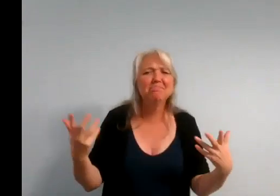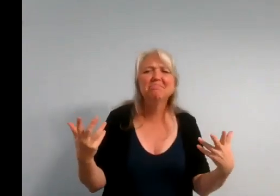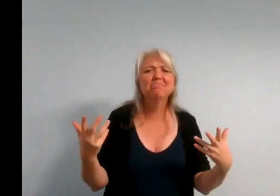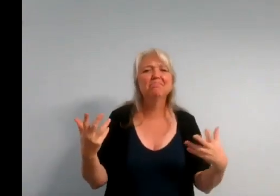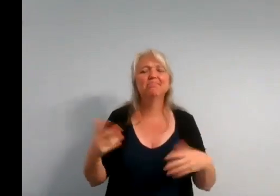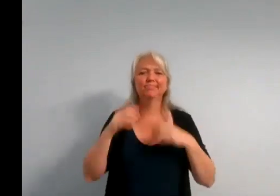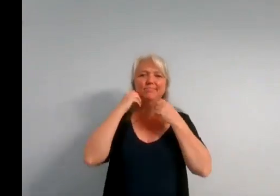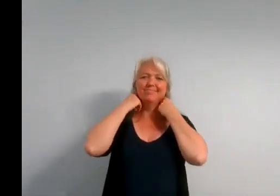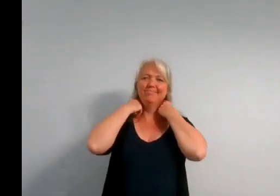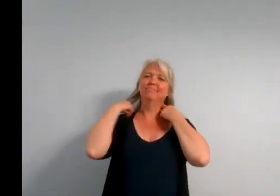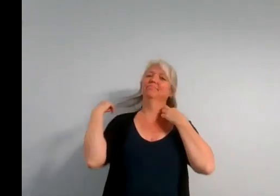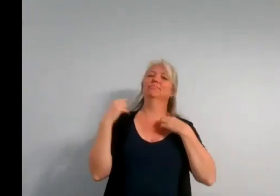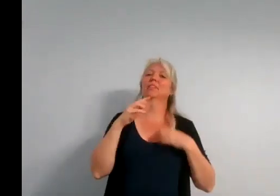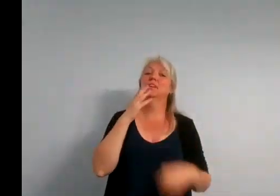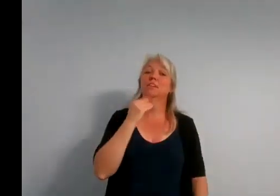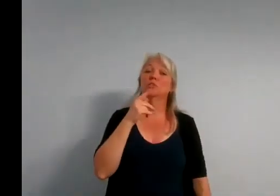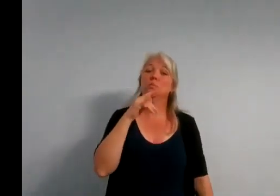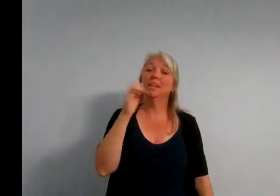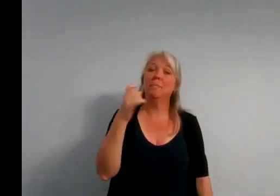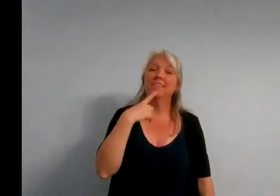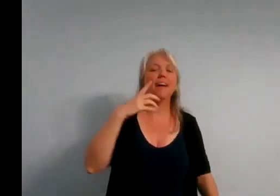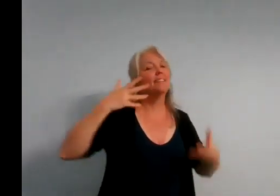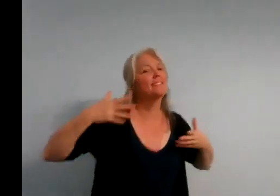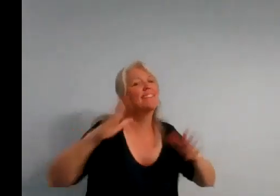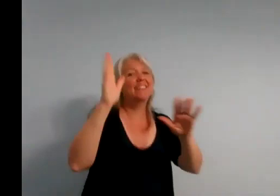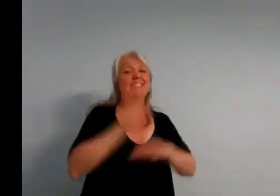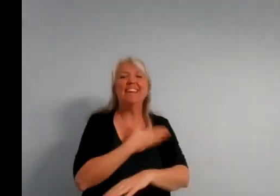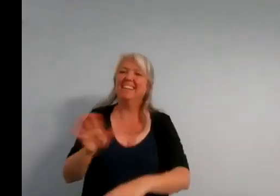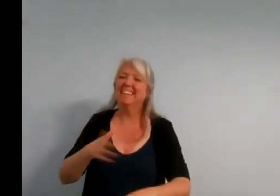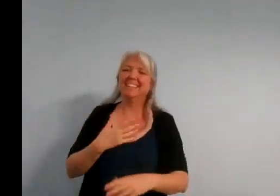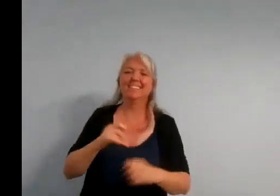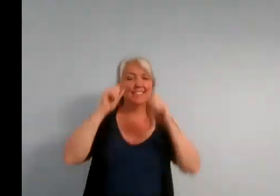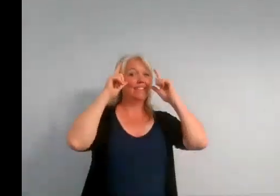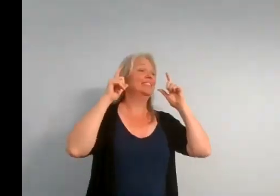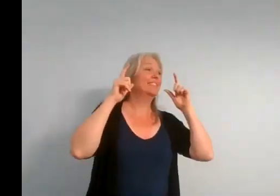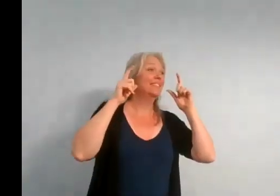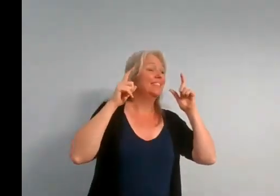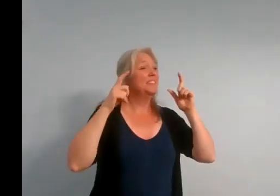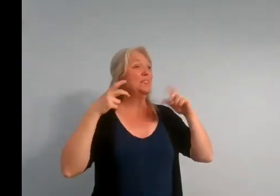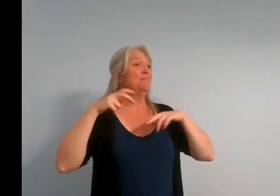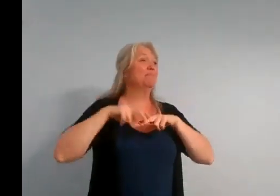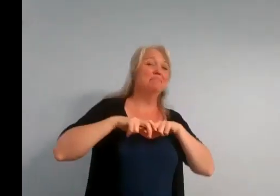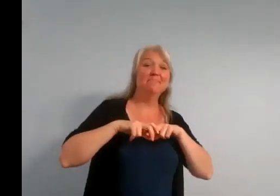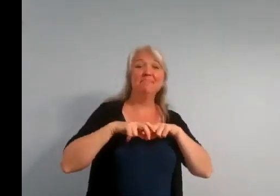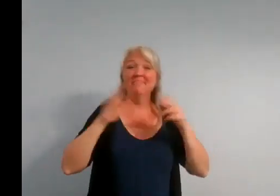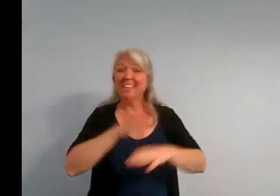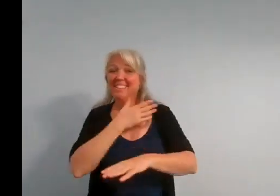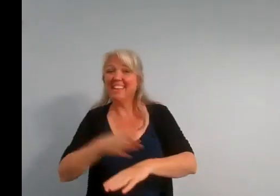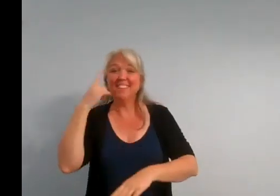“Let’s sing,” said Sweetie Pie, opening her eyes and sitting up straight. “Let’s sing for the dog.”